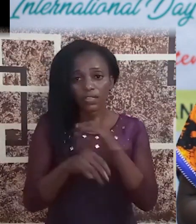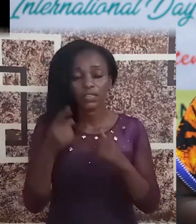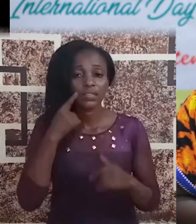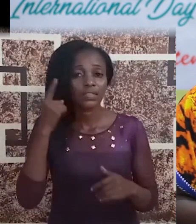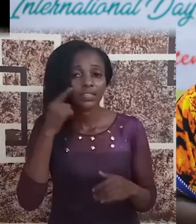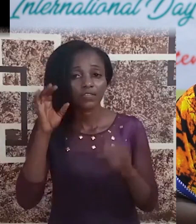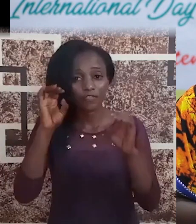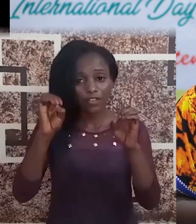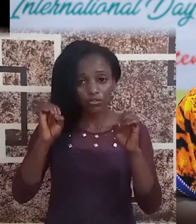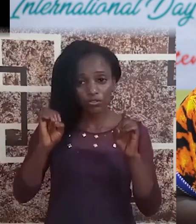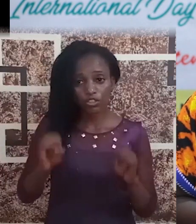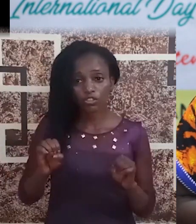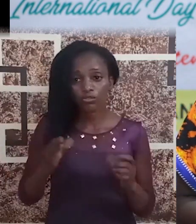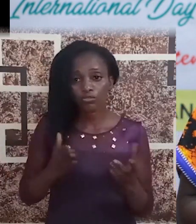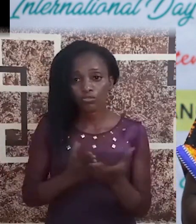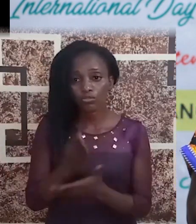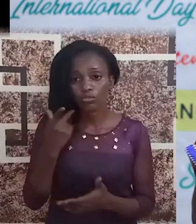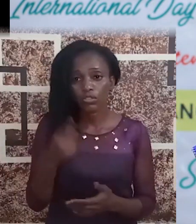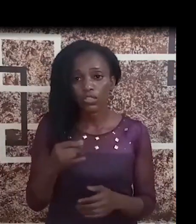literacy through the indigenous sign languages.